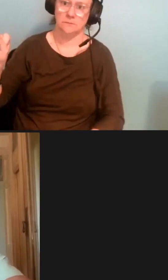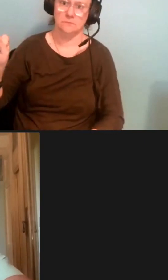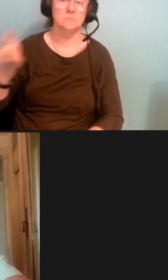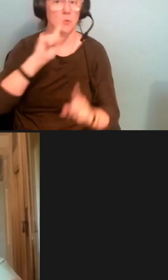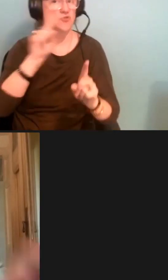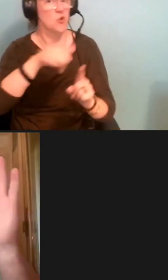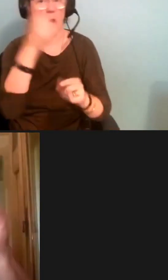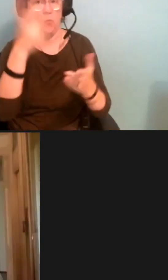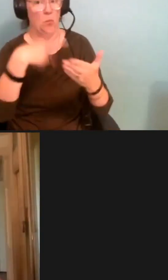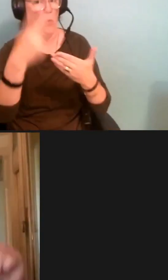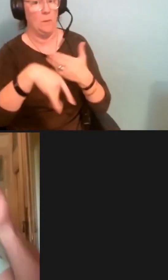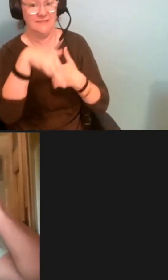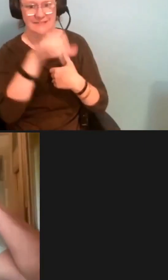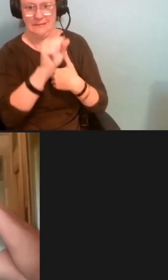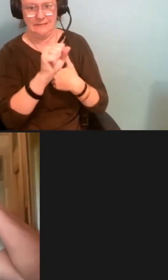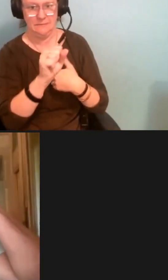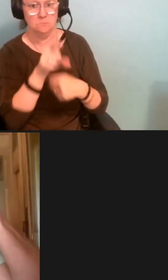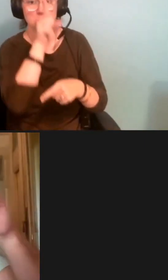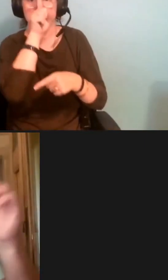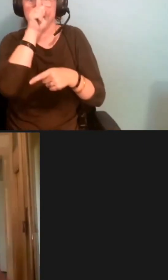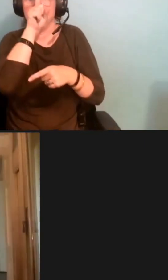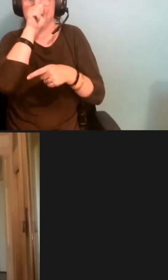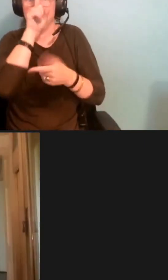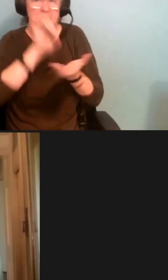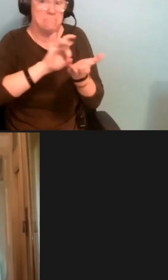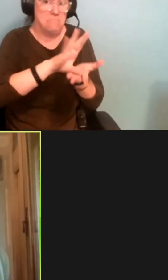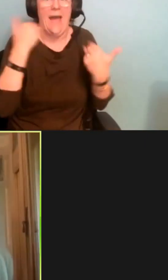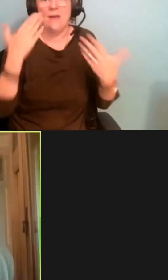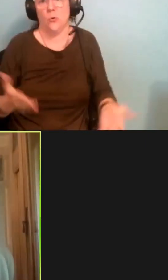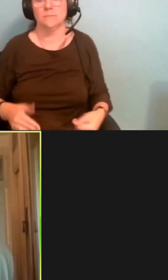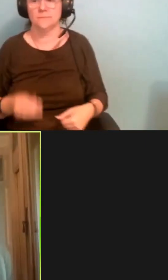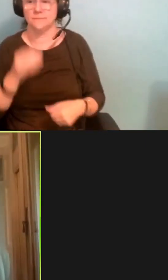means uh mean to leave someone out I just don't know let's ask let's ask this